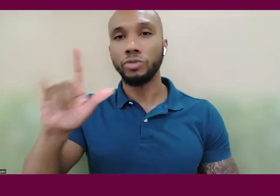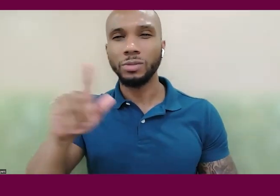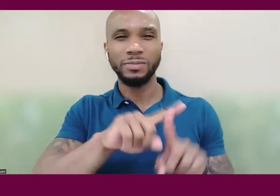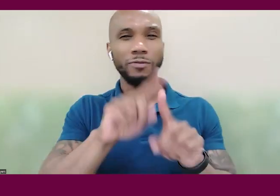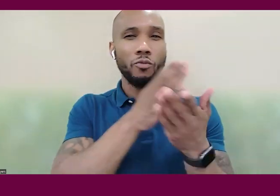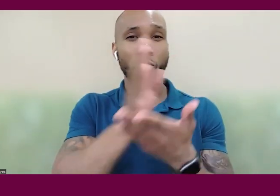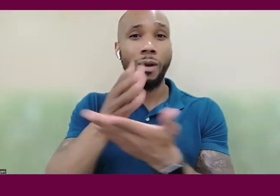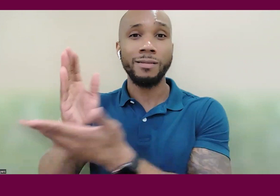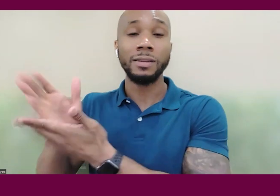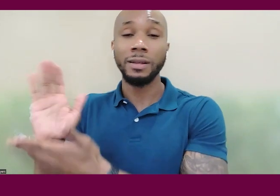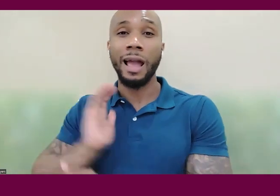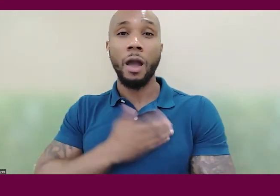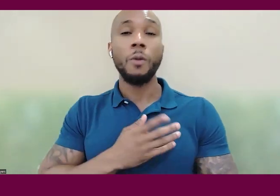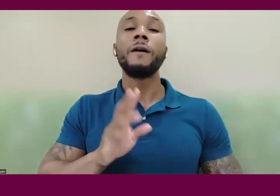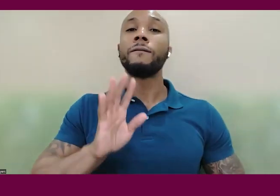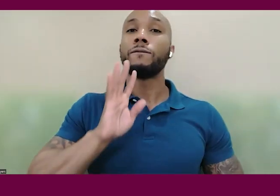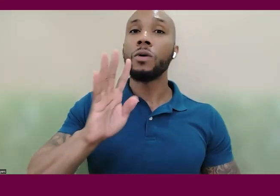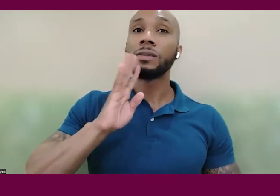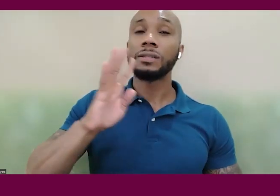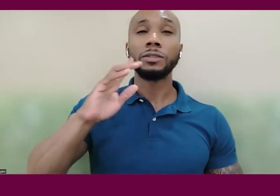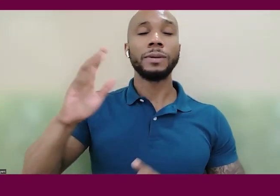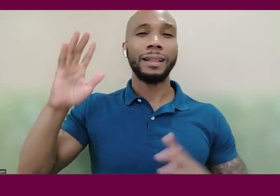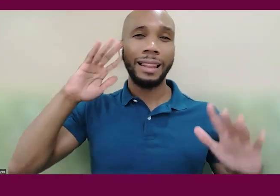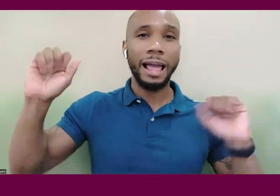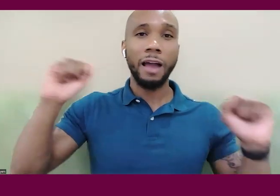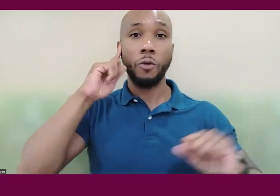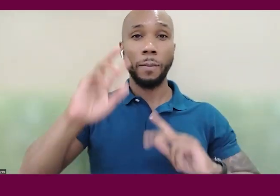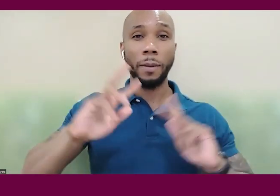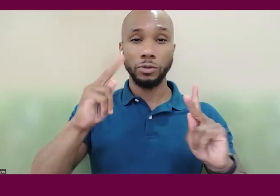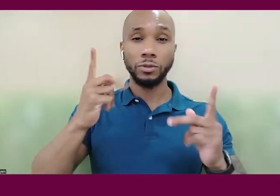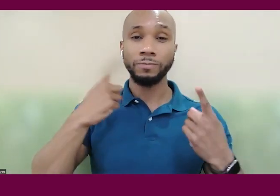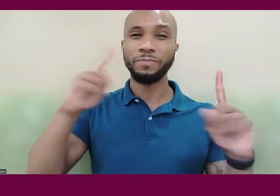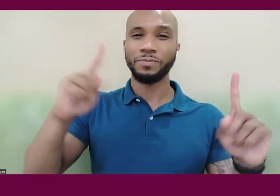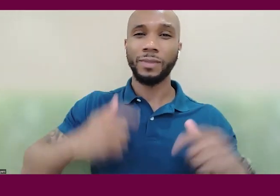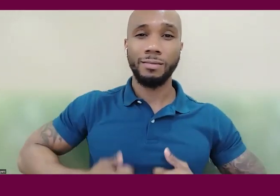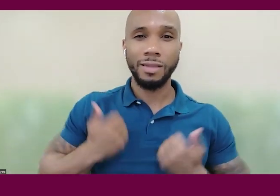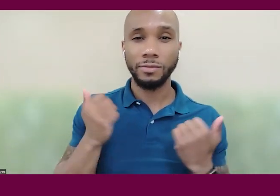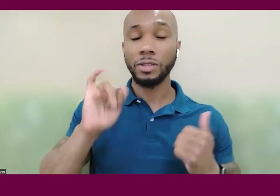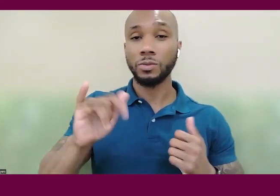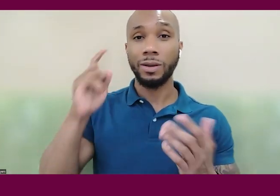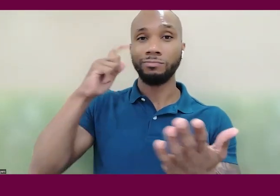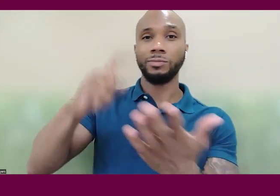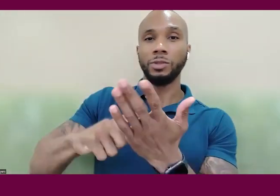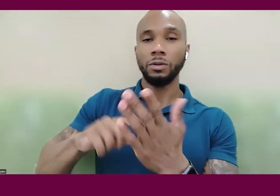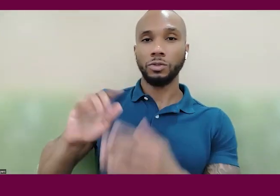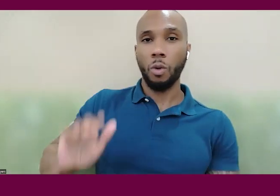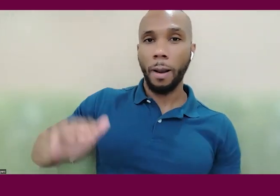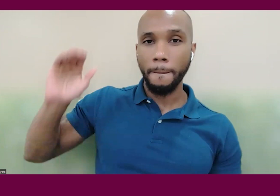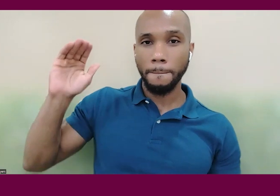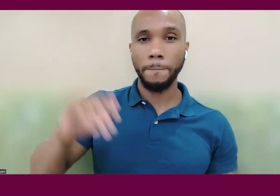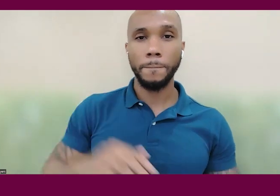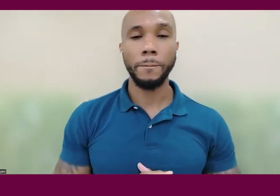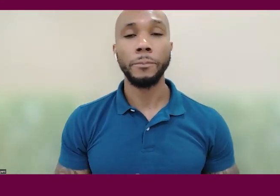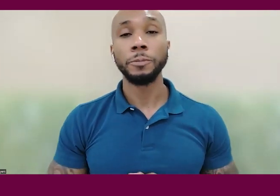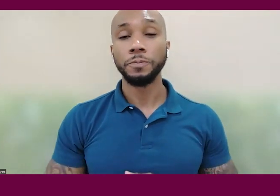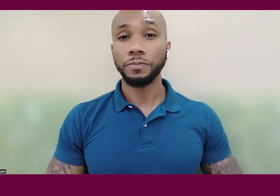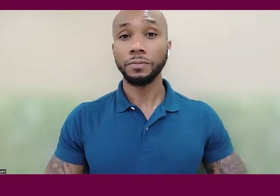Voices had to be very loud for people to be able to live. So that's what I saw coming up.